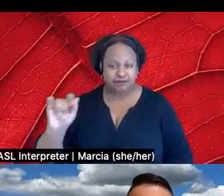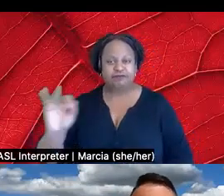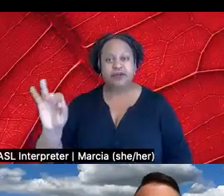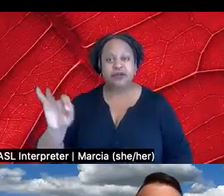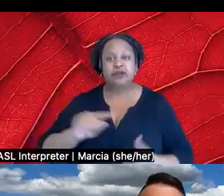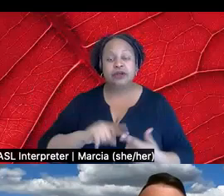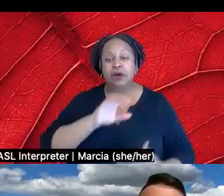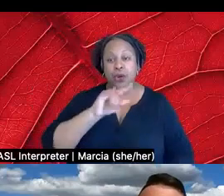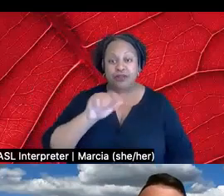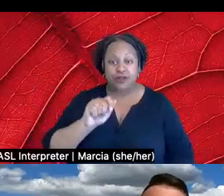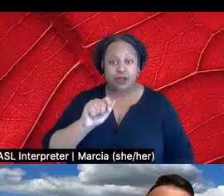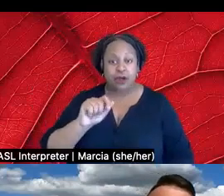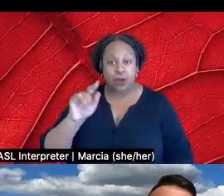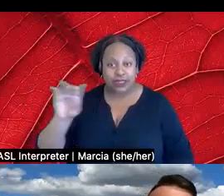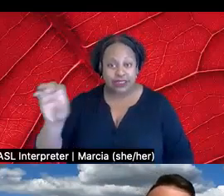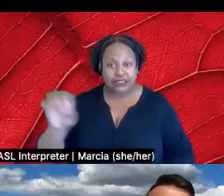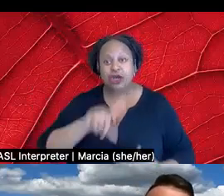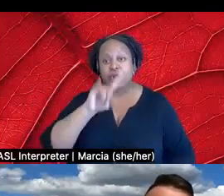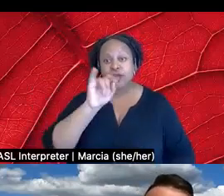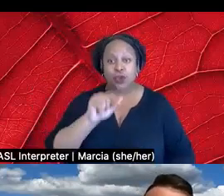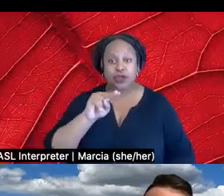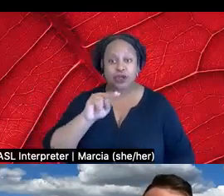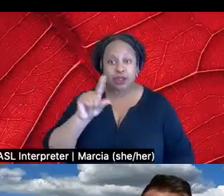Lauren the Blanc, and Fatima Hassan.